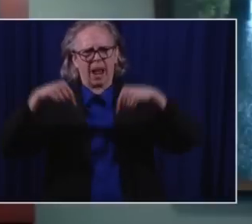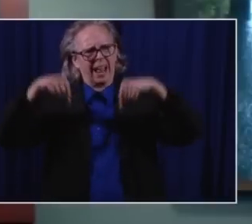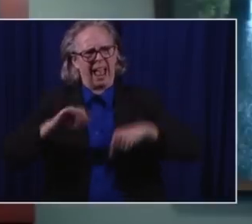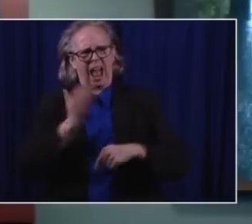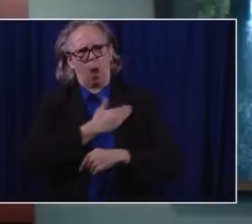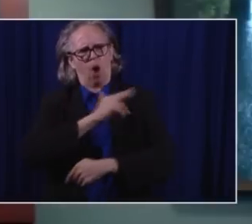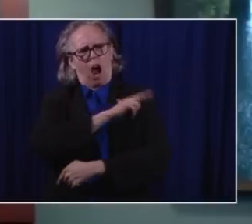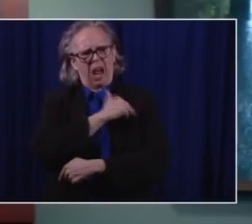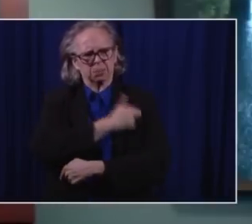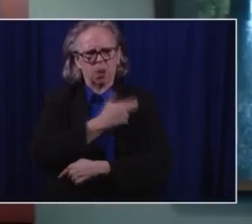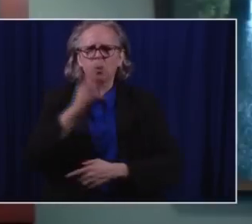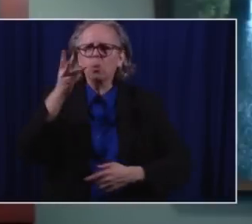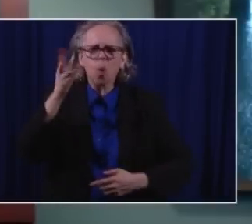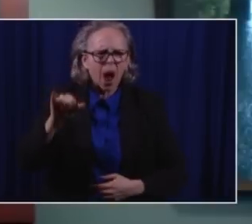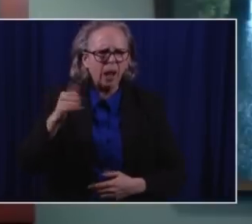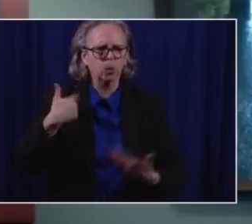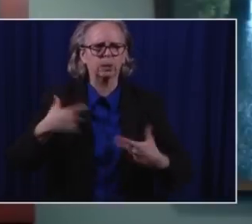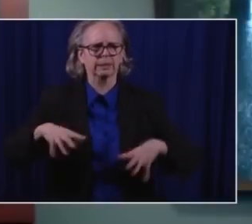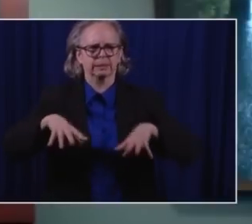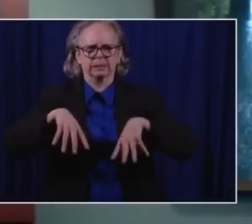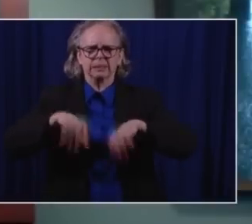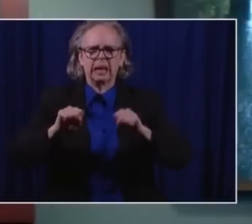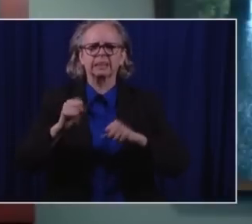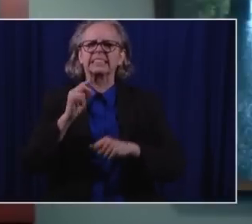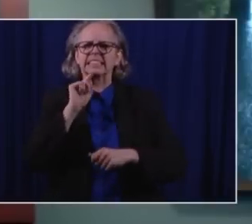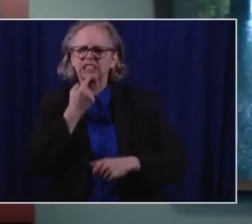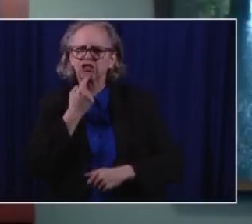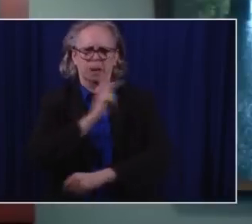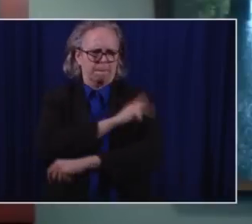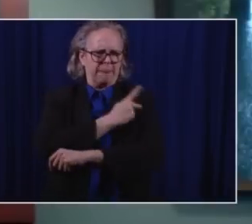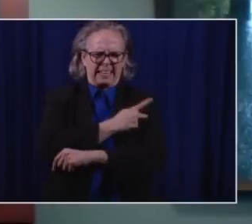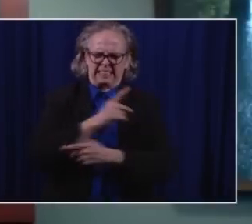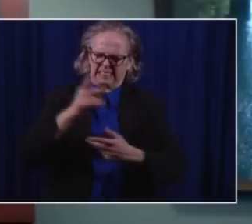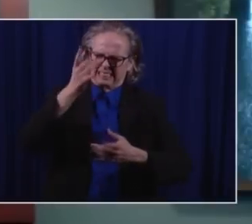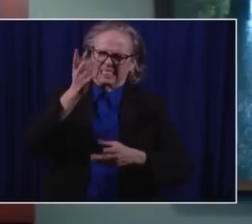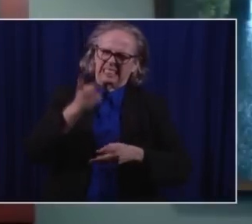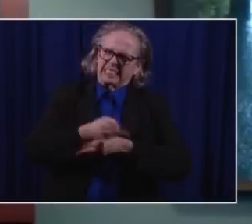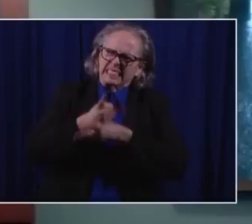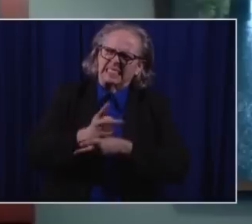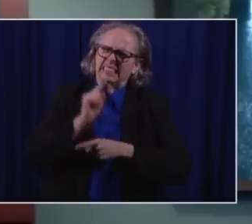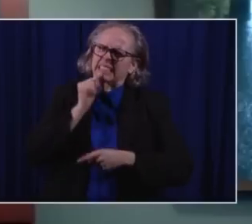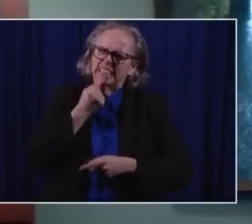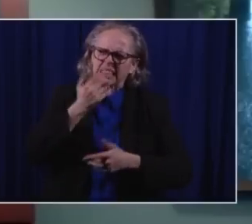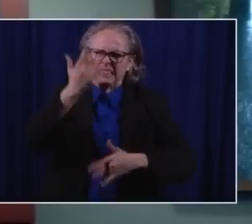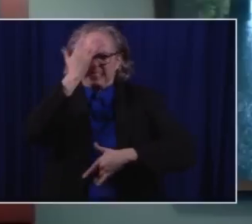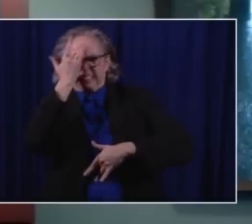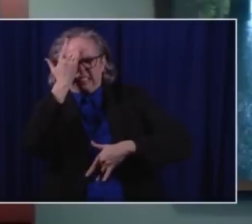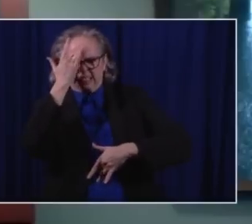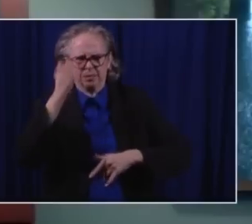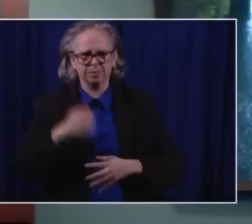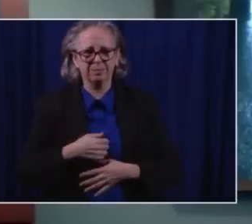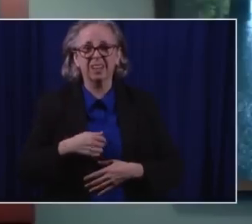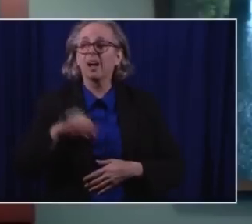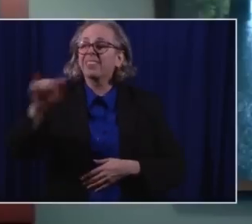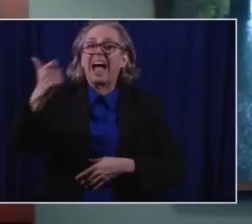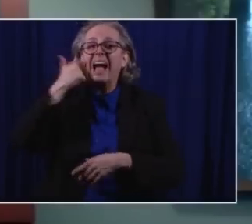Yes. So the surrounding counties really rely on us and